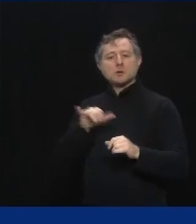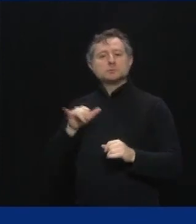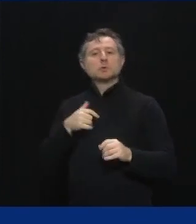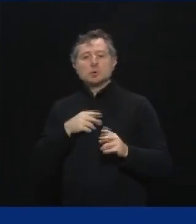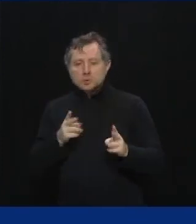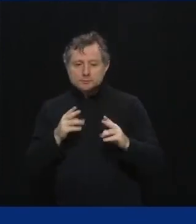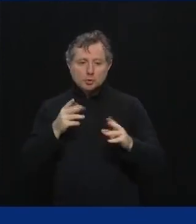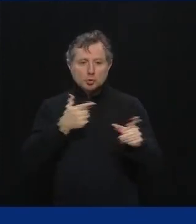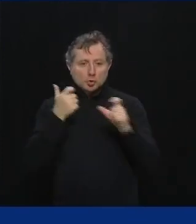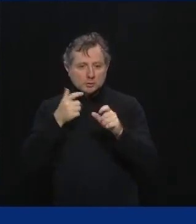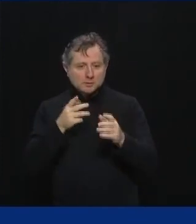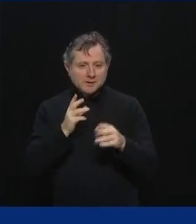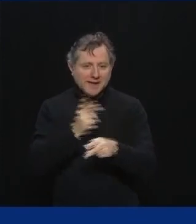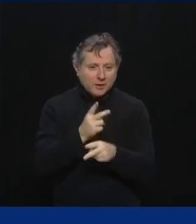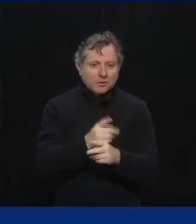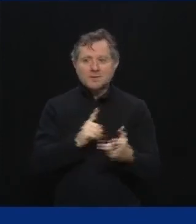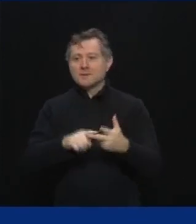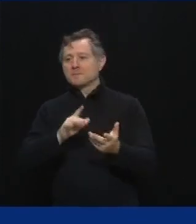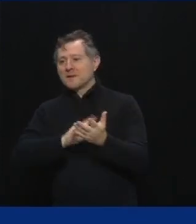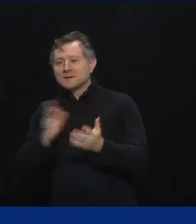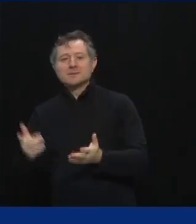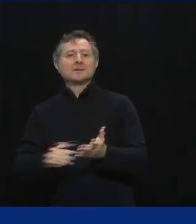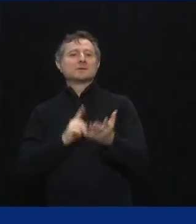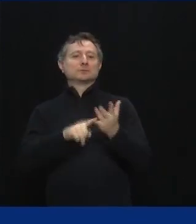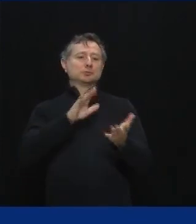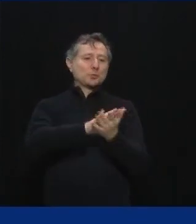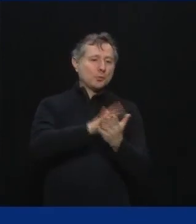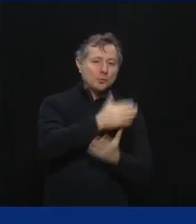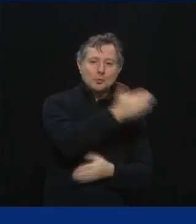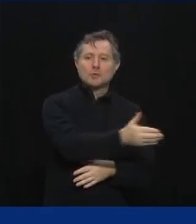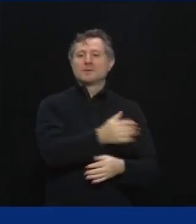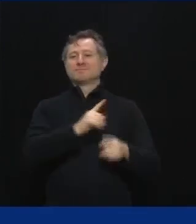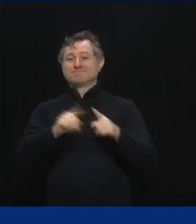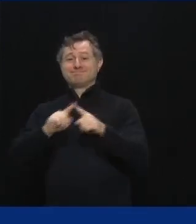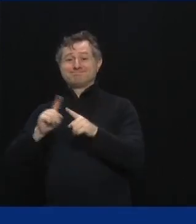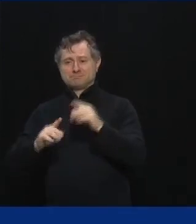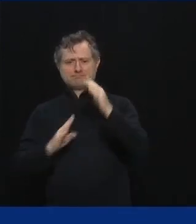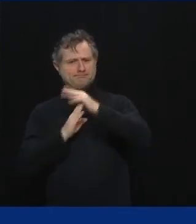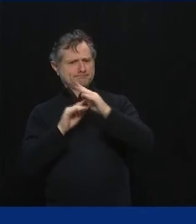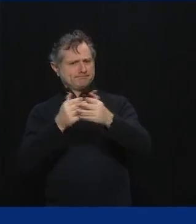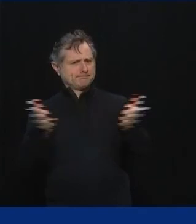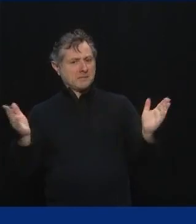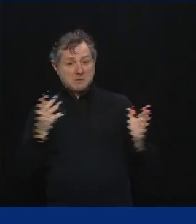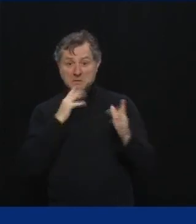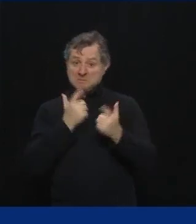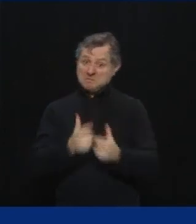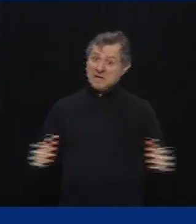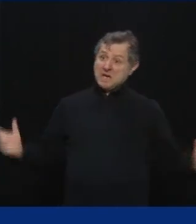I'M JUST SAYING I'M A PARENT. I FEEL BEST IF MY PEDIATRICIAN COULD OR WE GO TO THE LOCAL URGENT CARE, IN THE PHARMACIES,